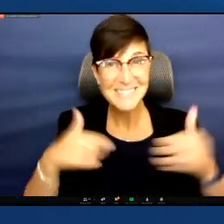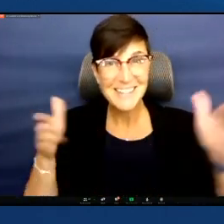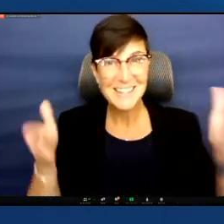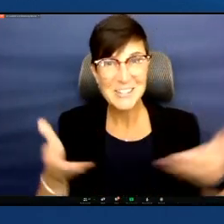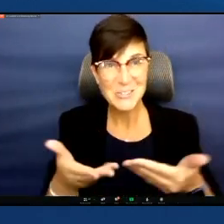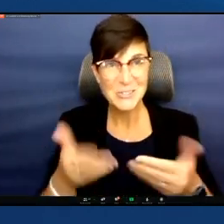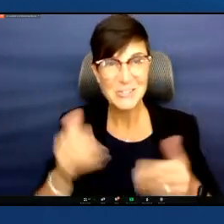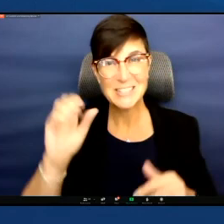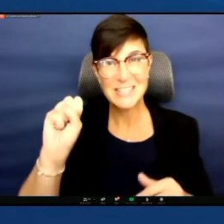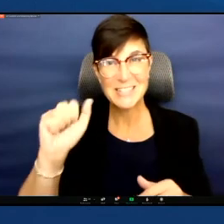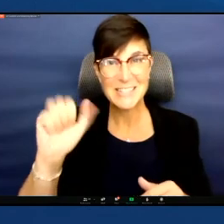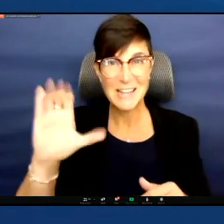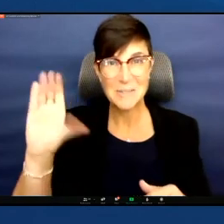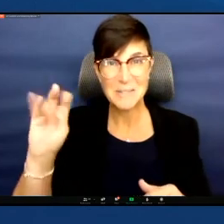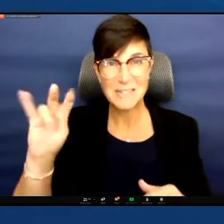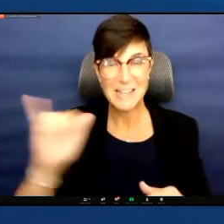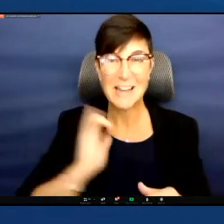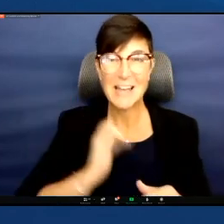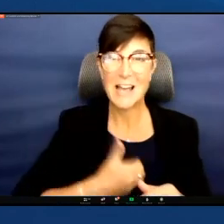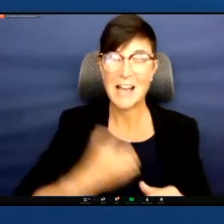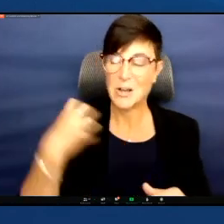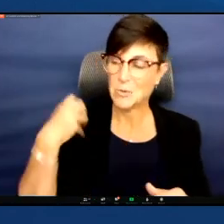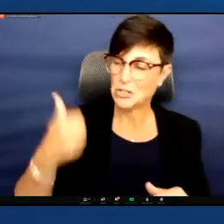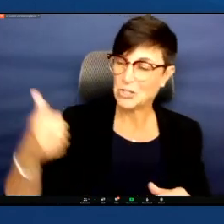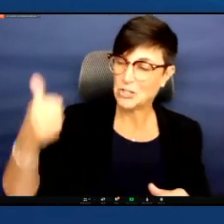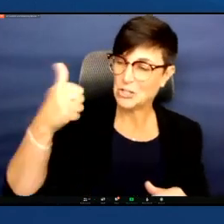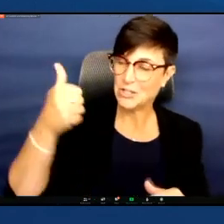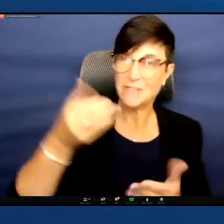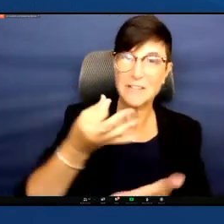County's chief fiscal officer Amanda Thomas Amanda.